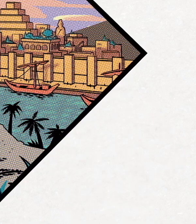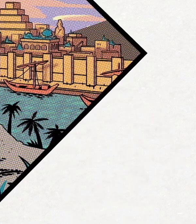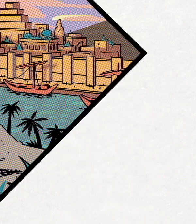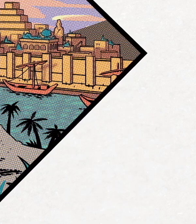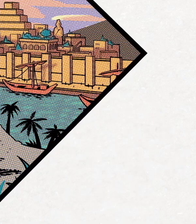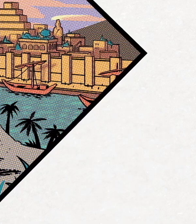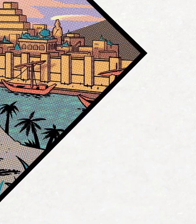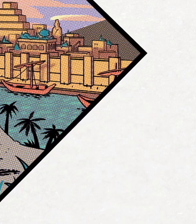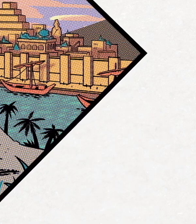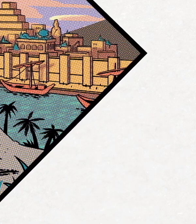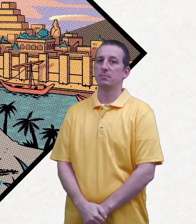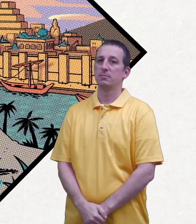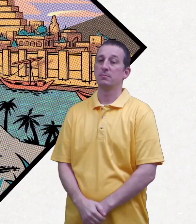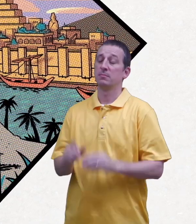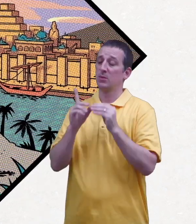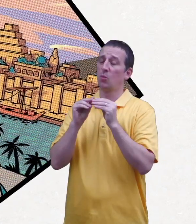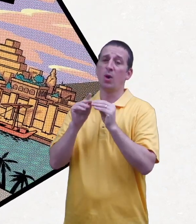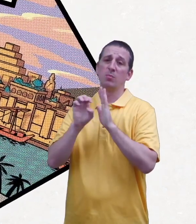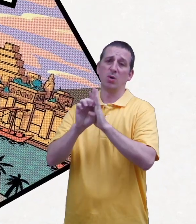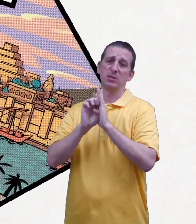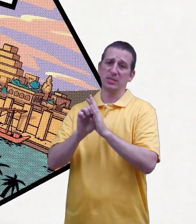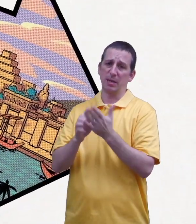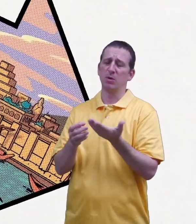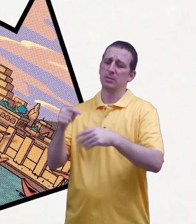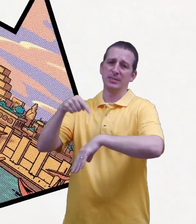Jon: Aha. Nice. Tim: Which leads to one more type of setting in biblical narrative,